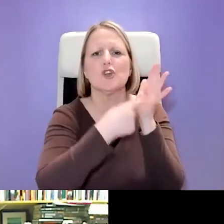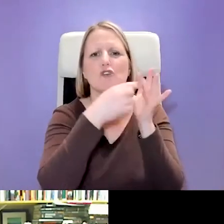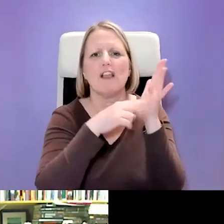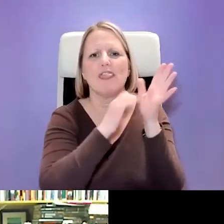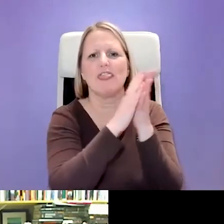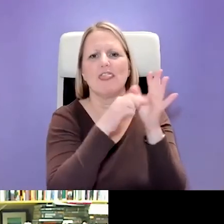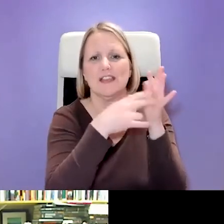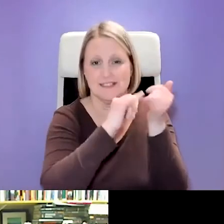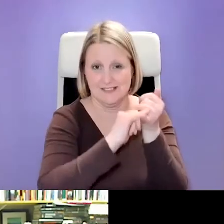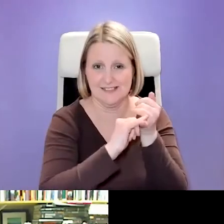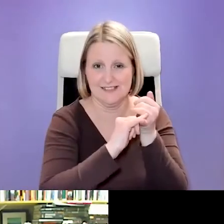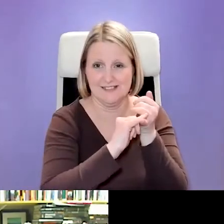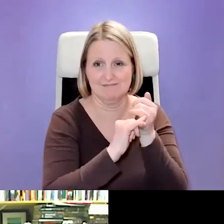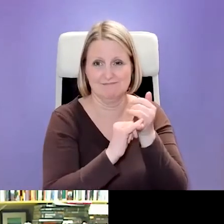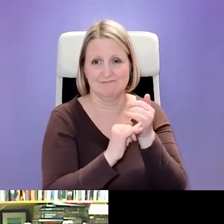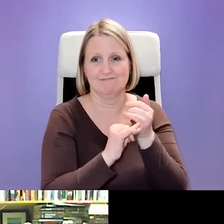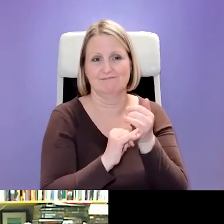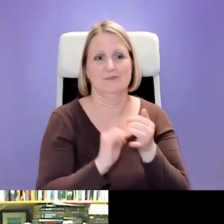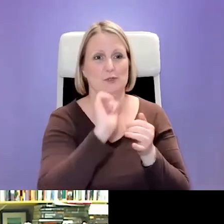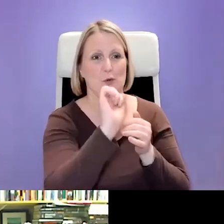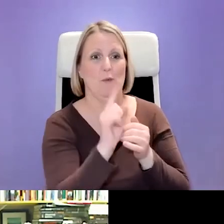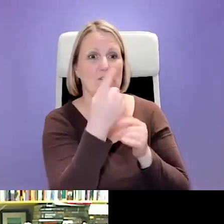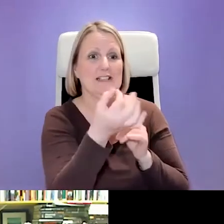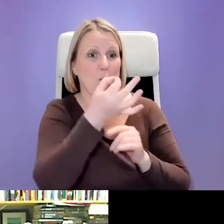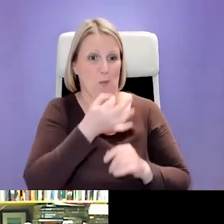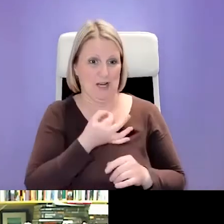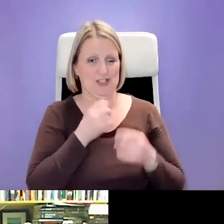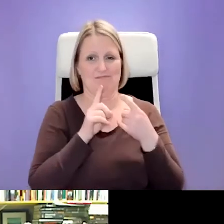So, so I didn't, in answer to the first question,